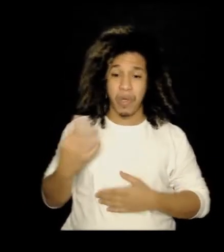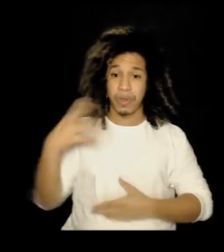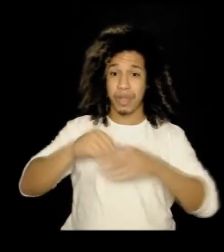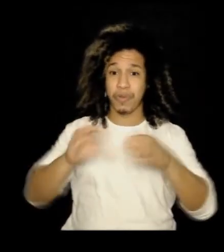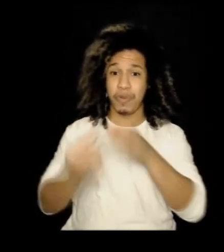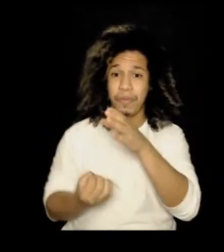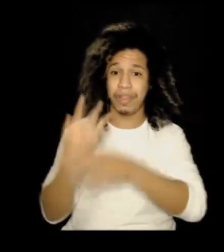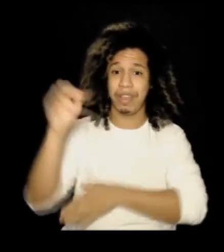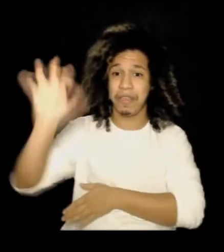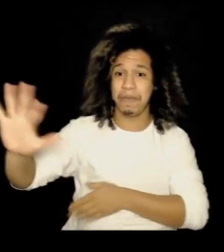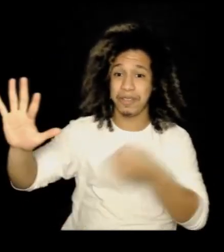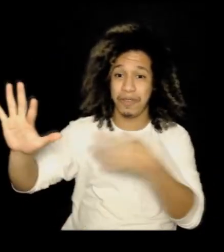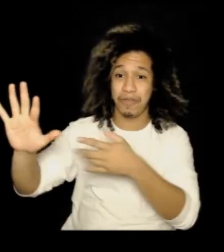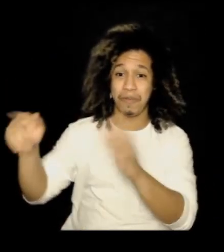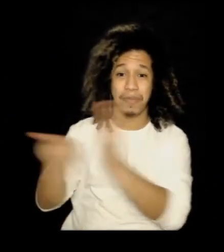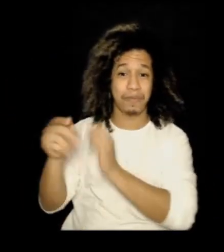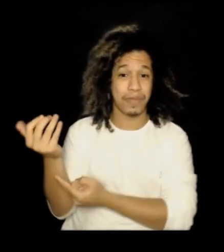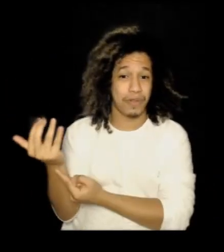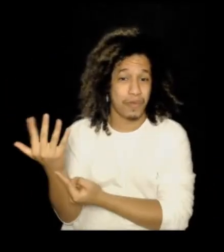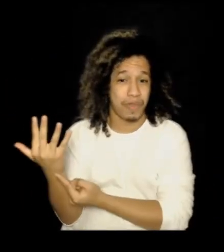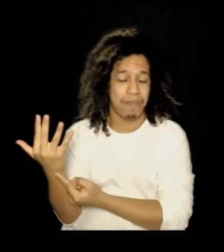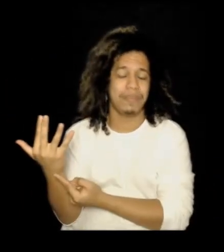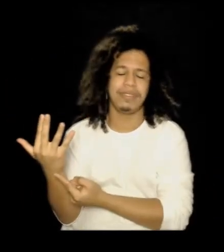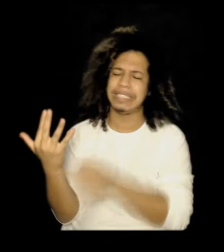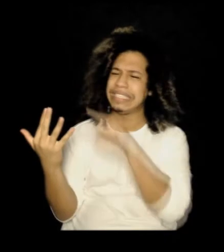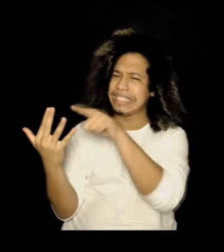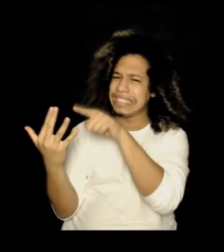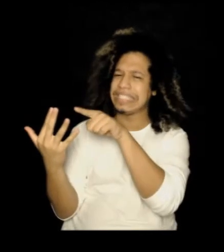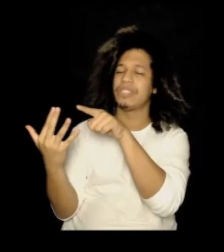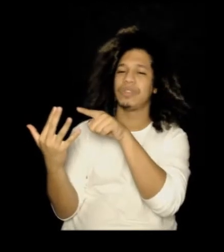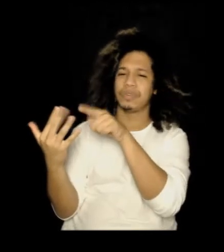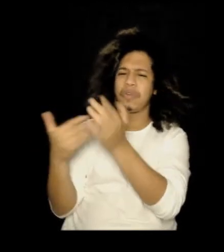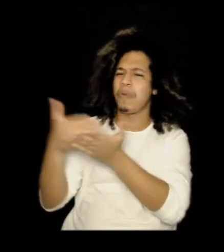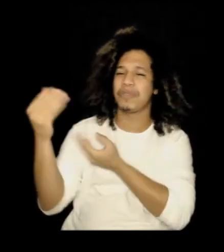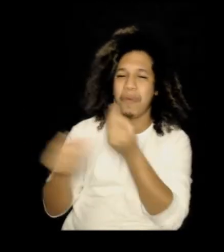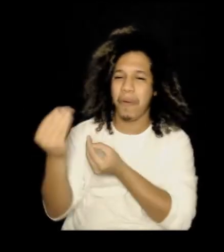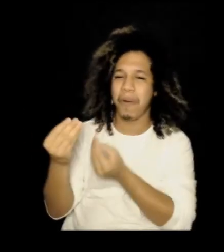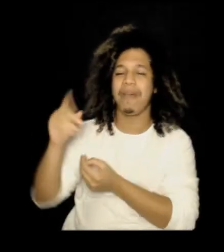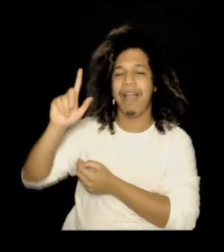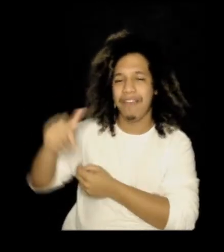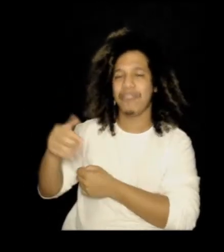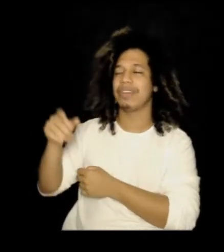Of course, I can, Renato! It surely was a great, great pleasure to be one of the creators of our brand new logo.